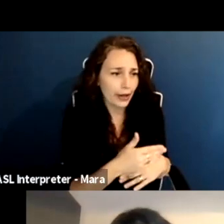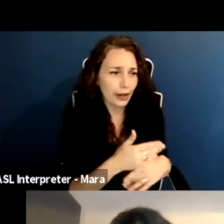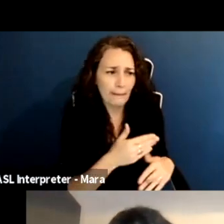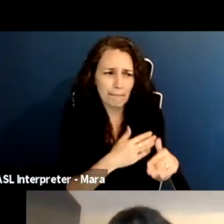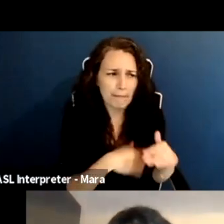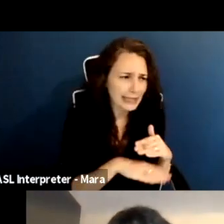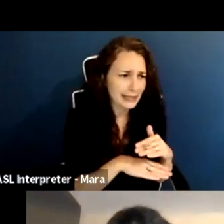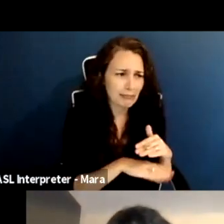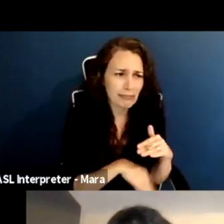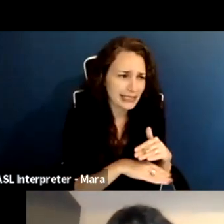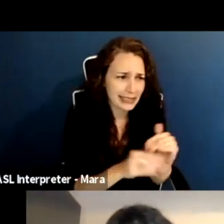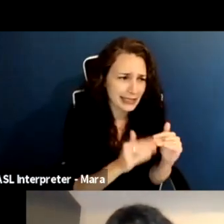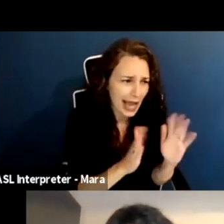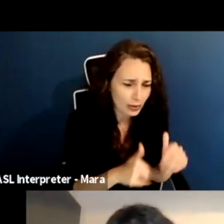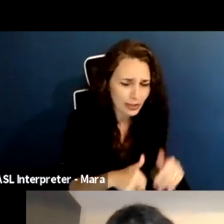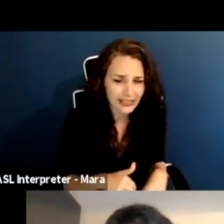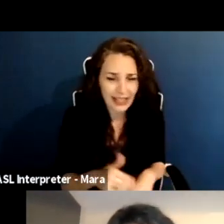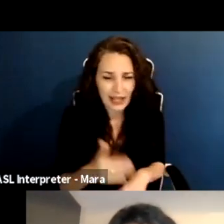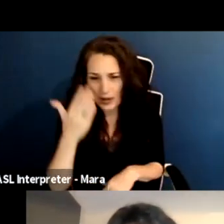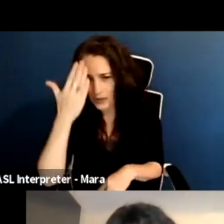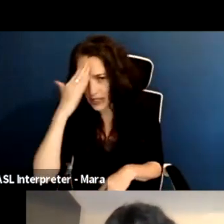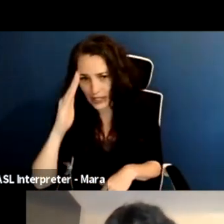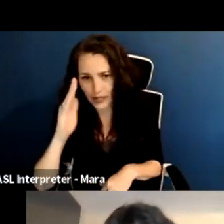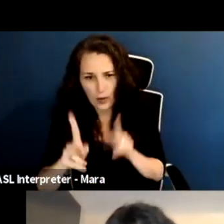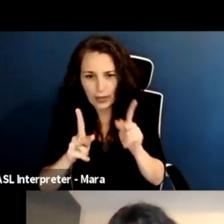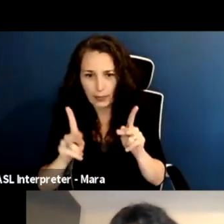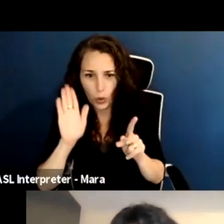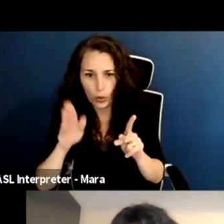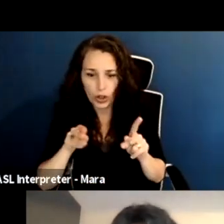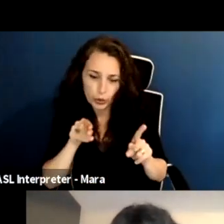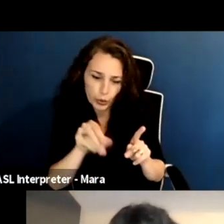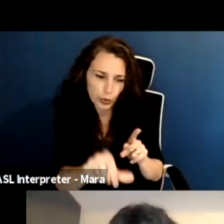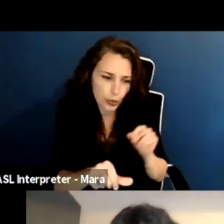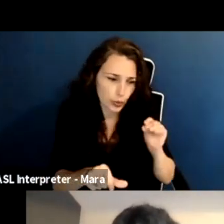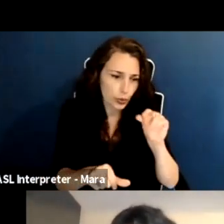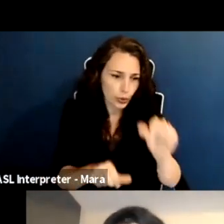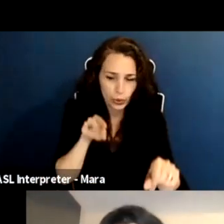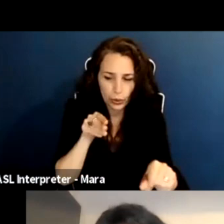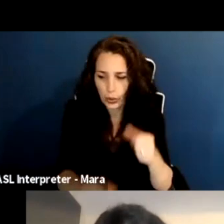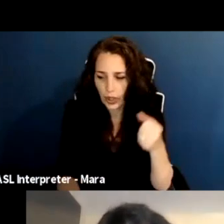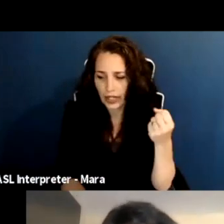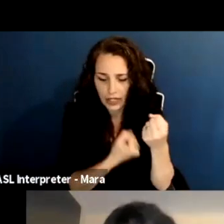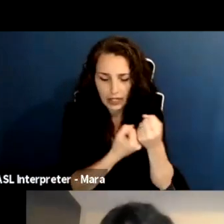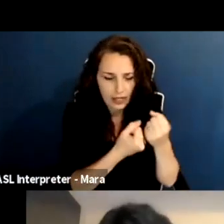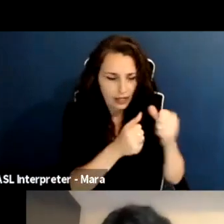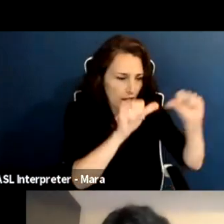people pouring in support like from our architects, to our general contractors, to Vanessa Roth